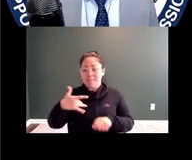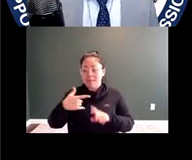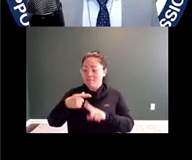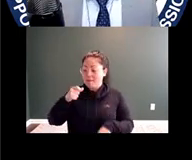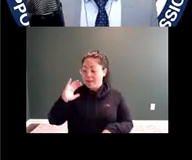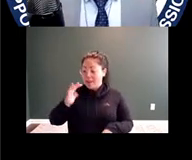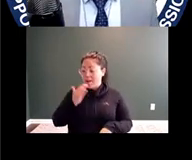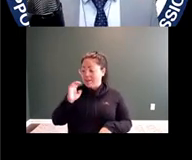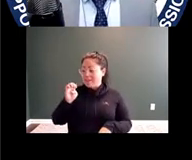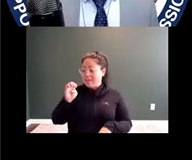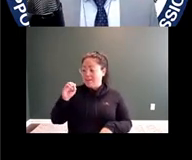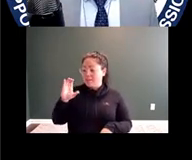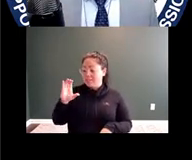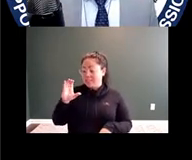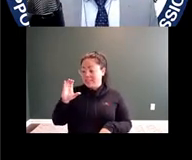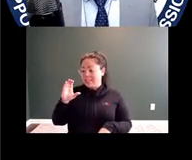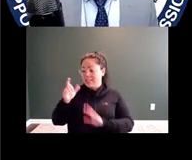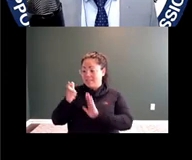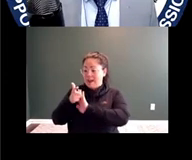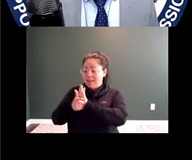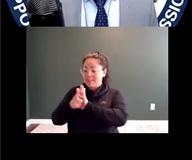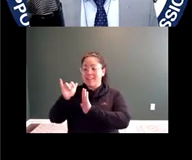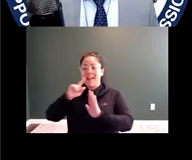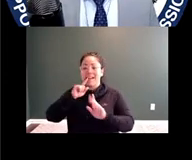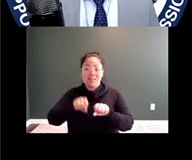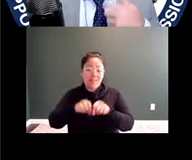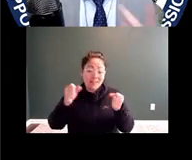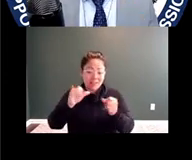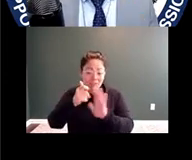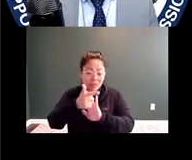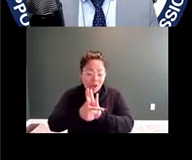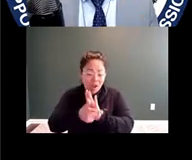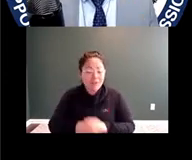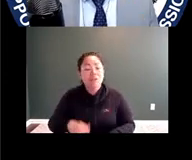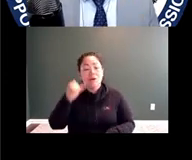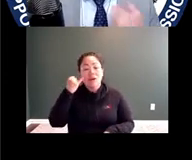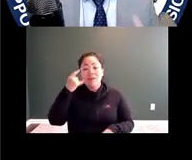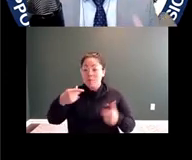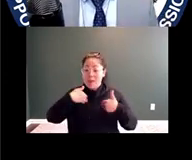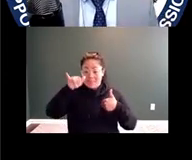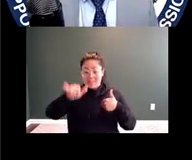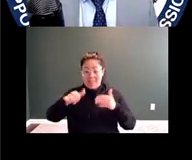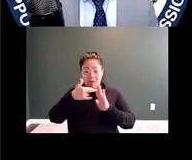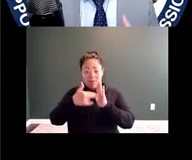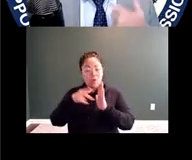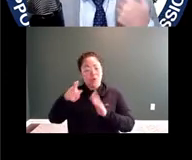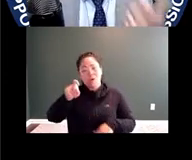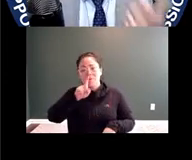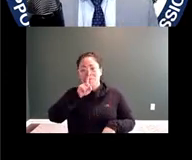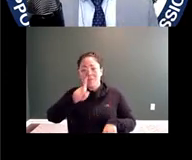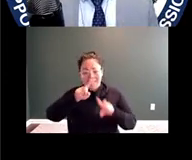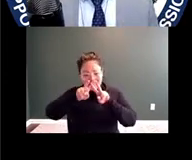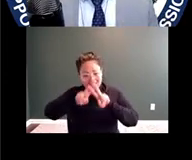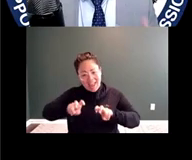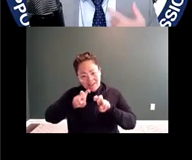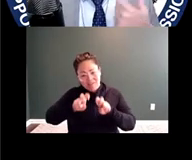that is going to be a violation of Title VII. So if you have that particular rule, you need to really look at that because EEOC guidance says